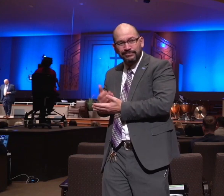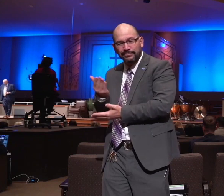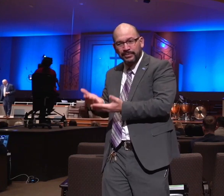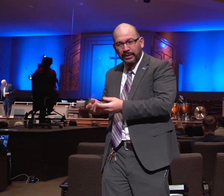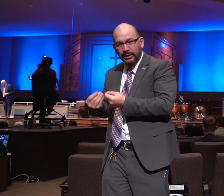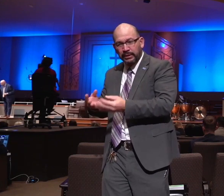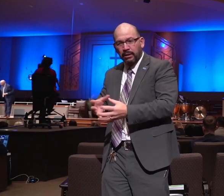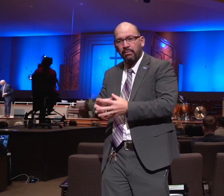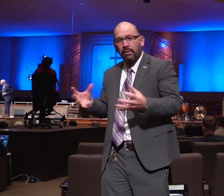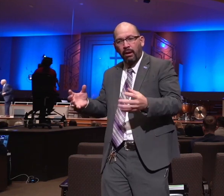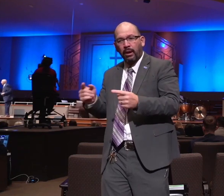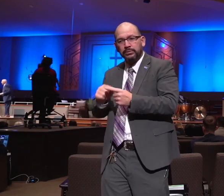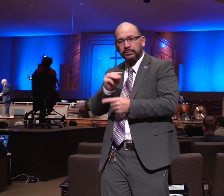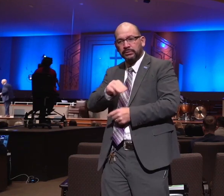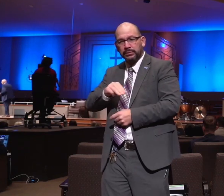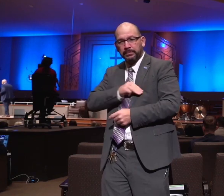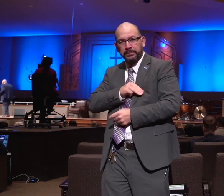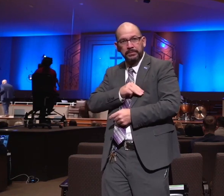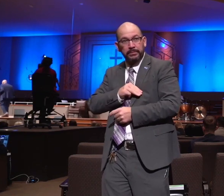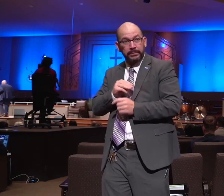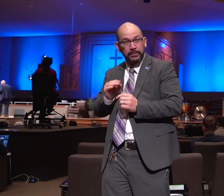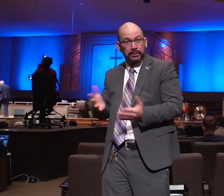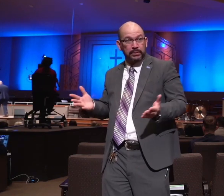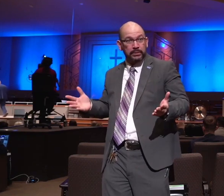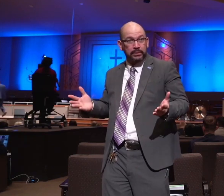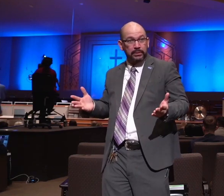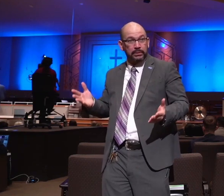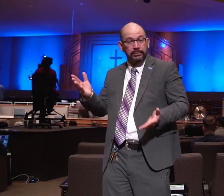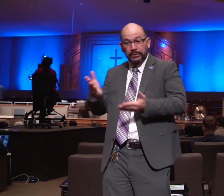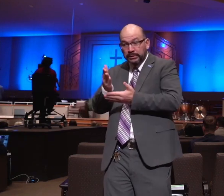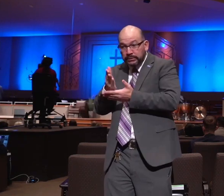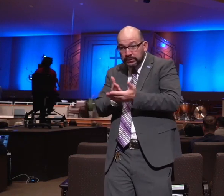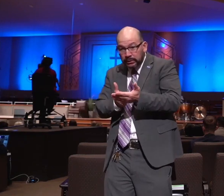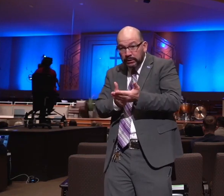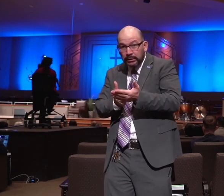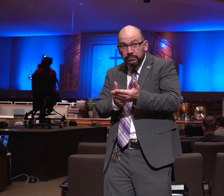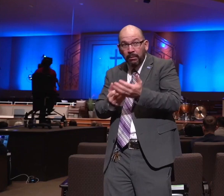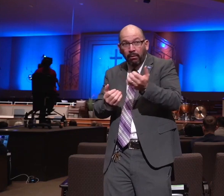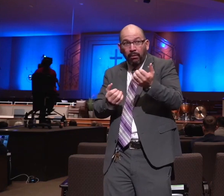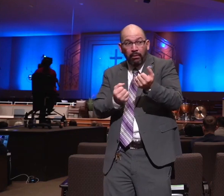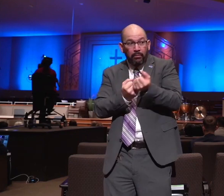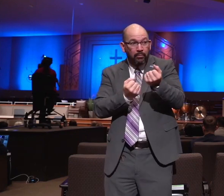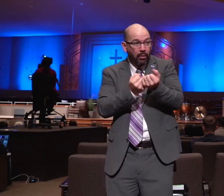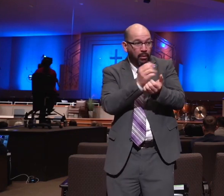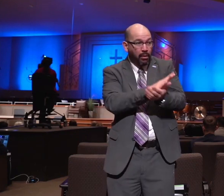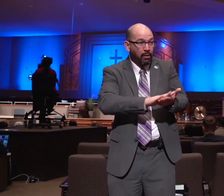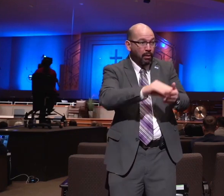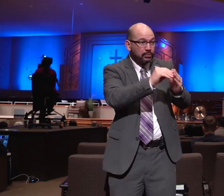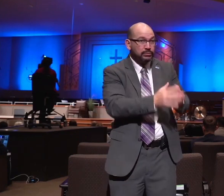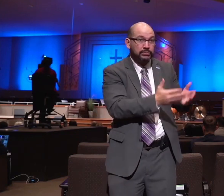there are people who quietly help college students encourage them along